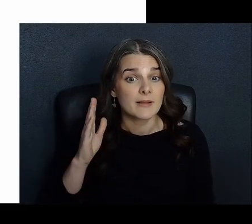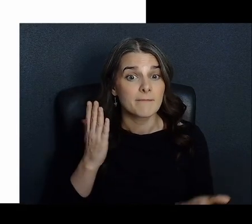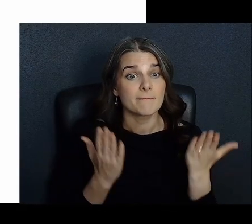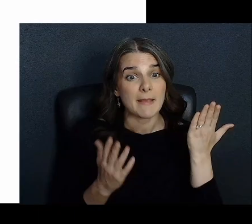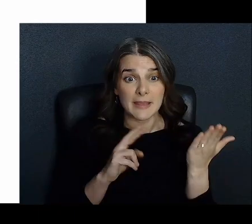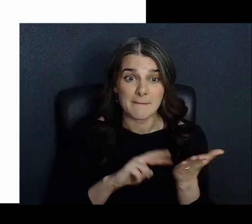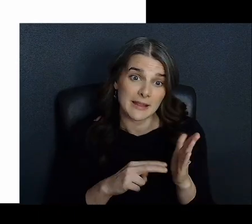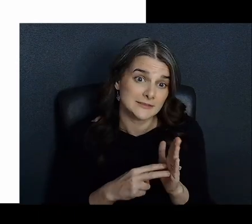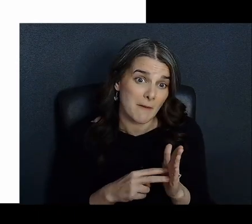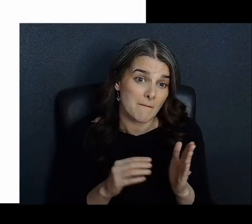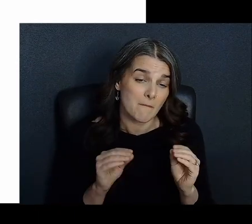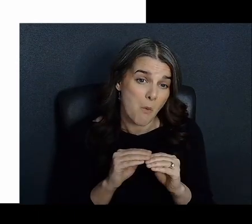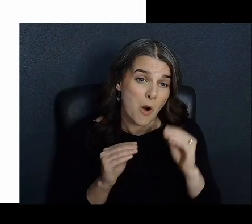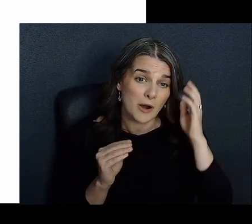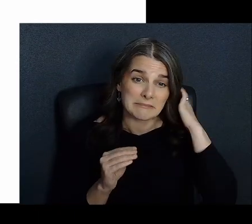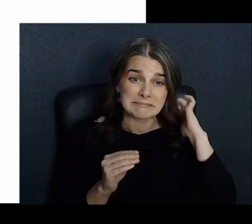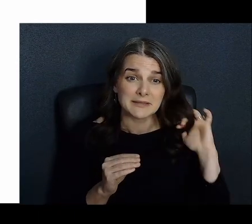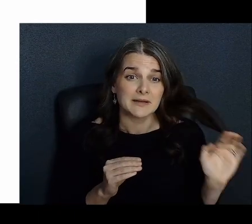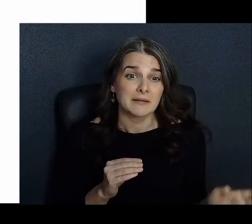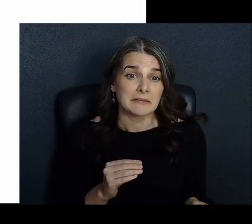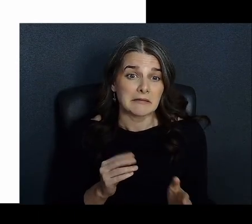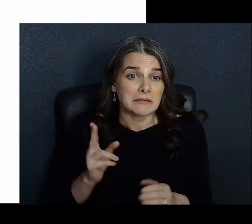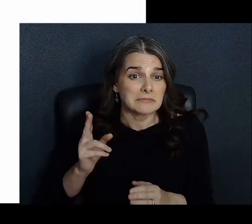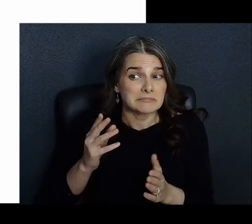device, higher processor speed for able